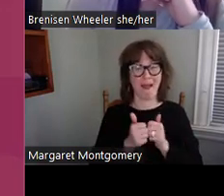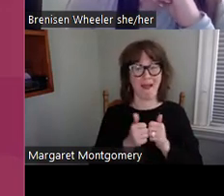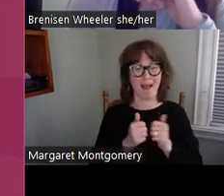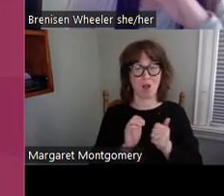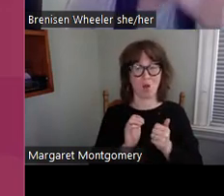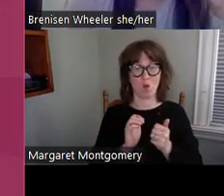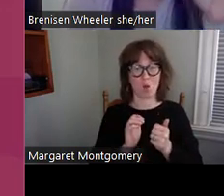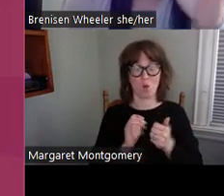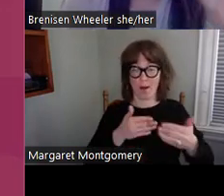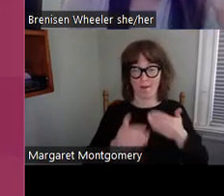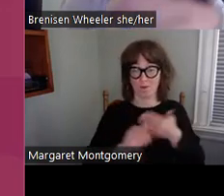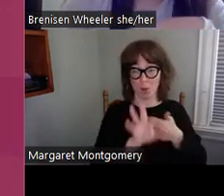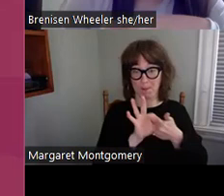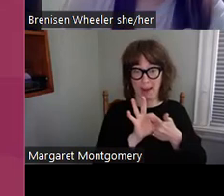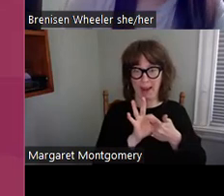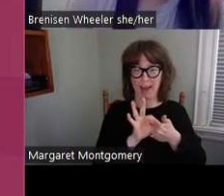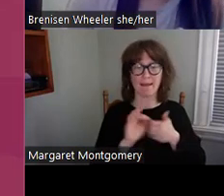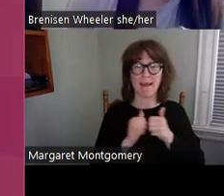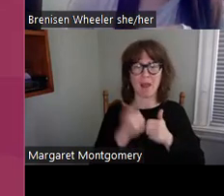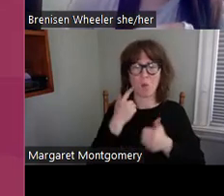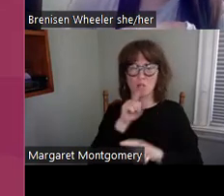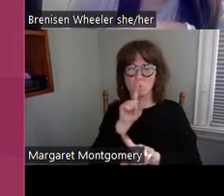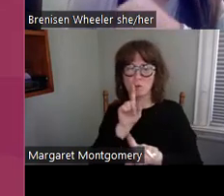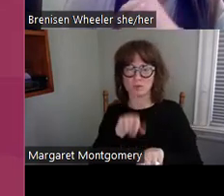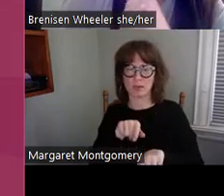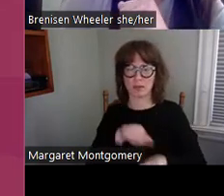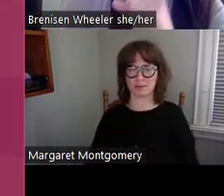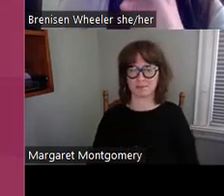13:14:44 It's not necessarily a right or wrong answer Here just responses that would yield